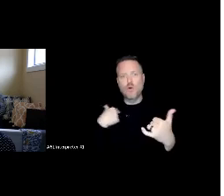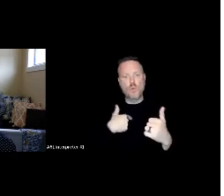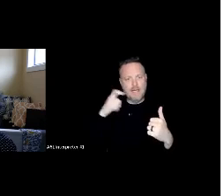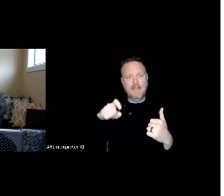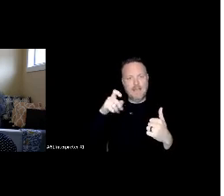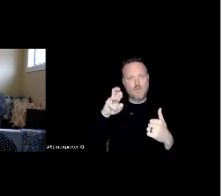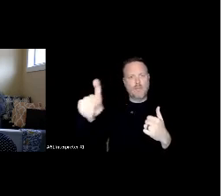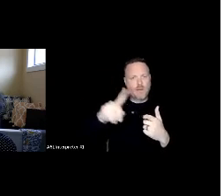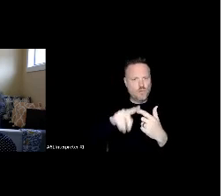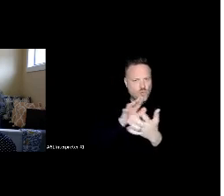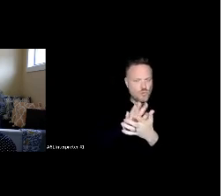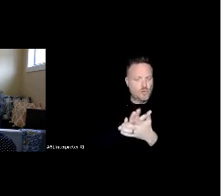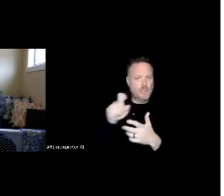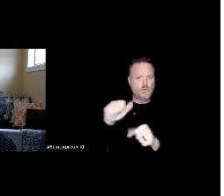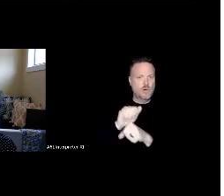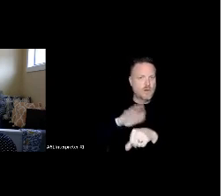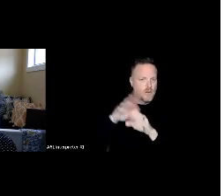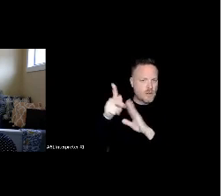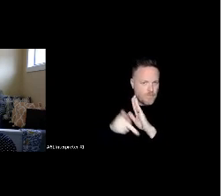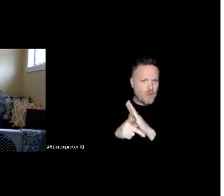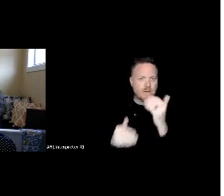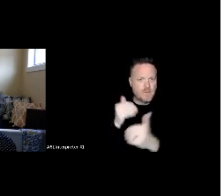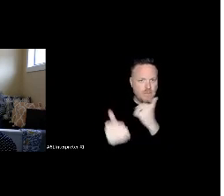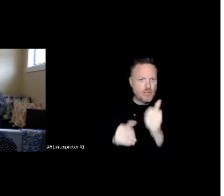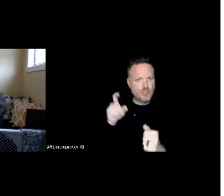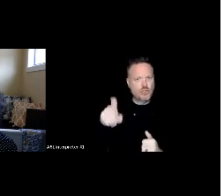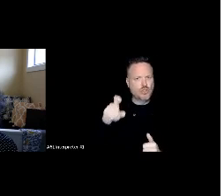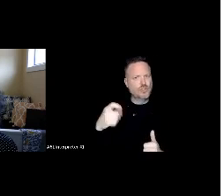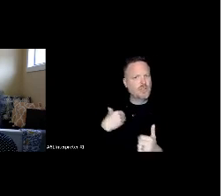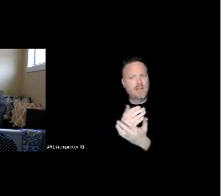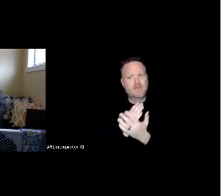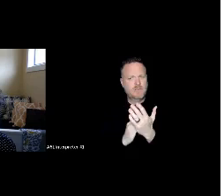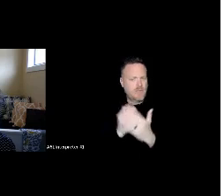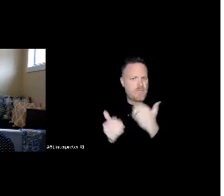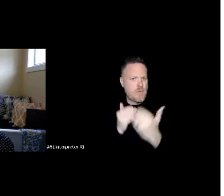to work on your policy and procedure needs to have some process for notification and communication of